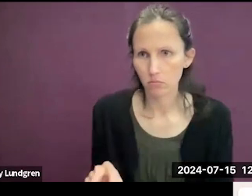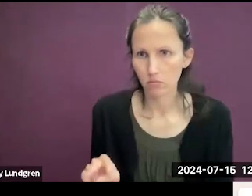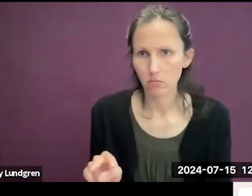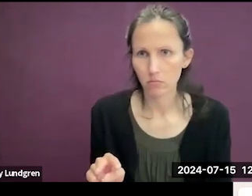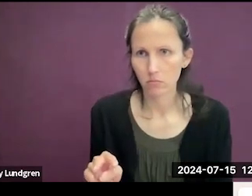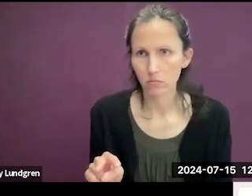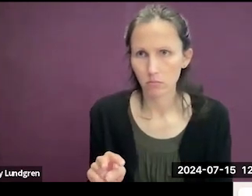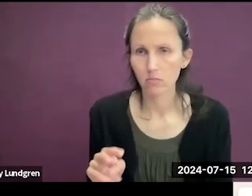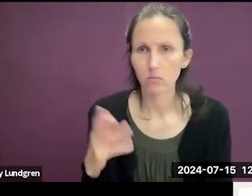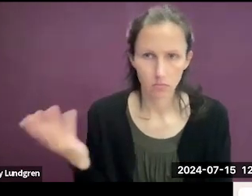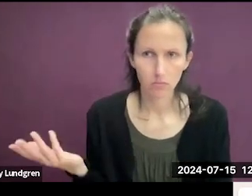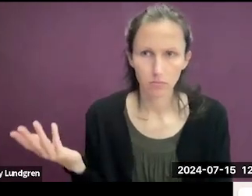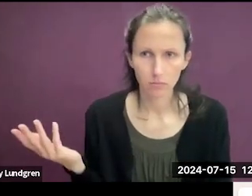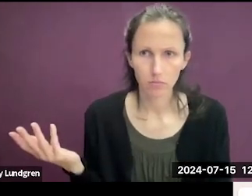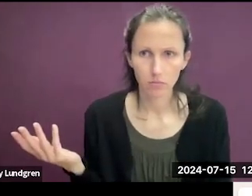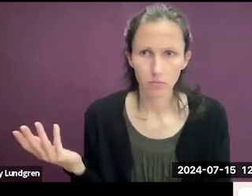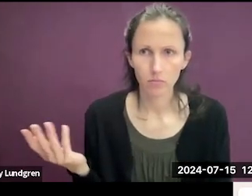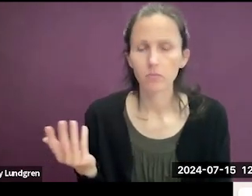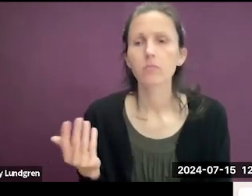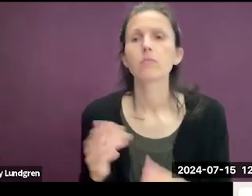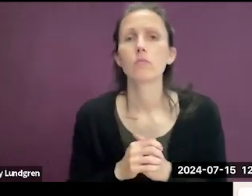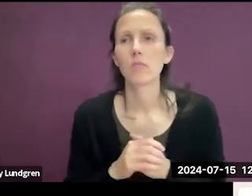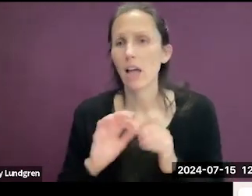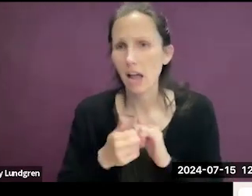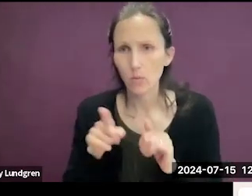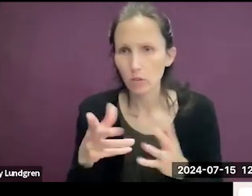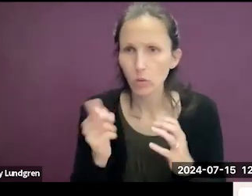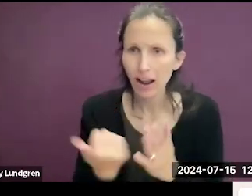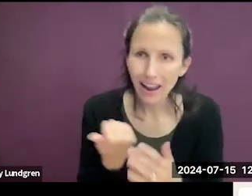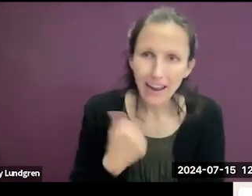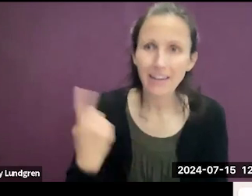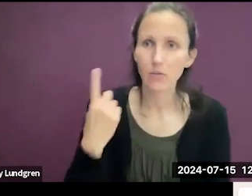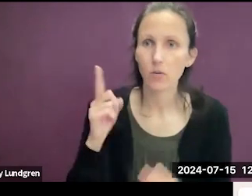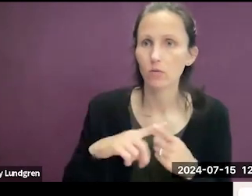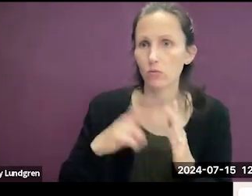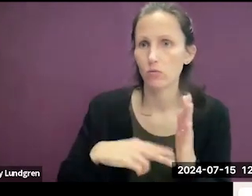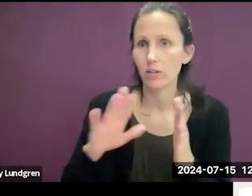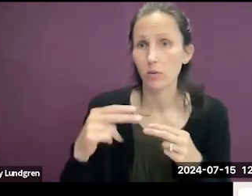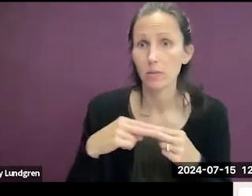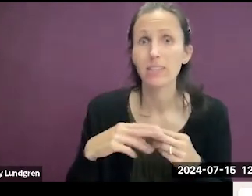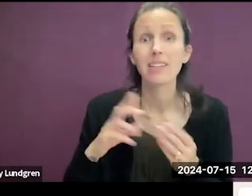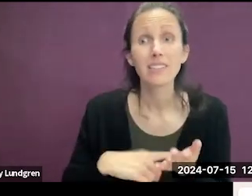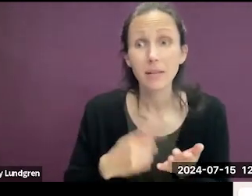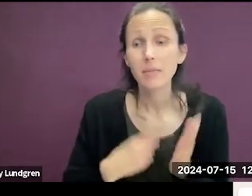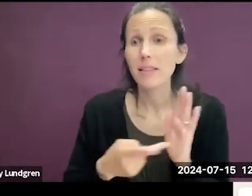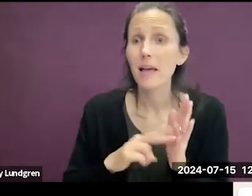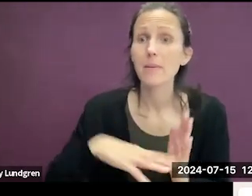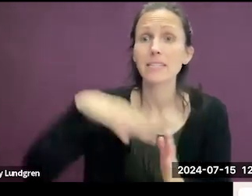or reading your presentation to read through it. Sometimes that might be top to bottom, left to right.